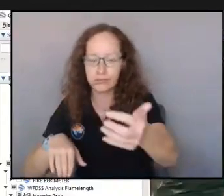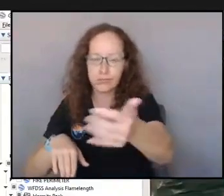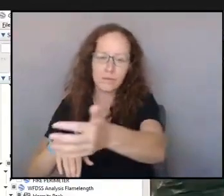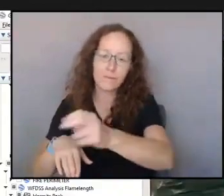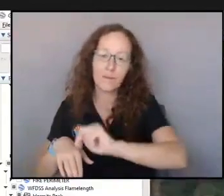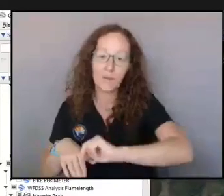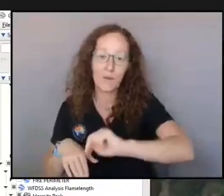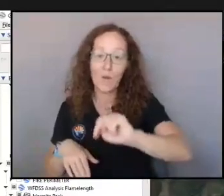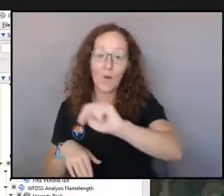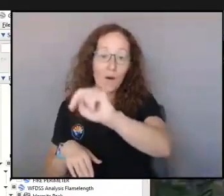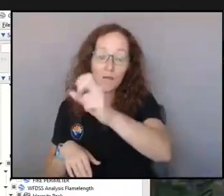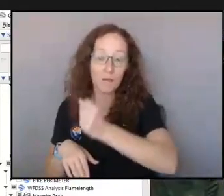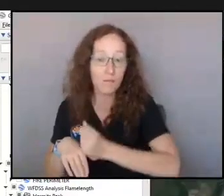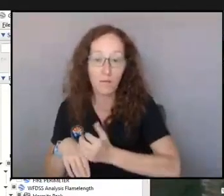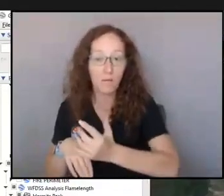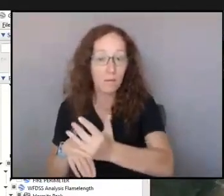THIS IS A FIVE-DAY RUN UP HERE.